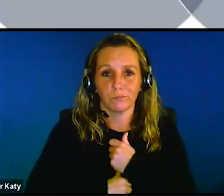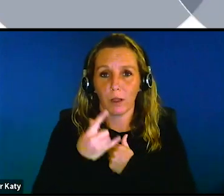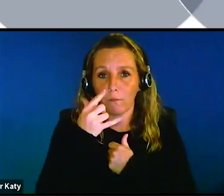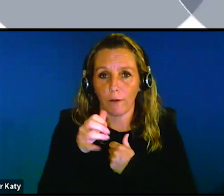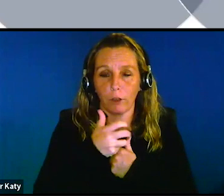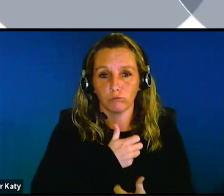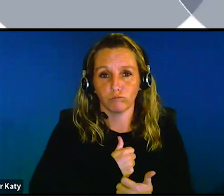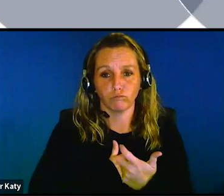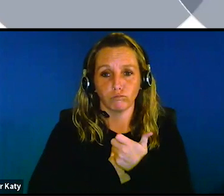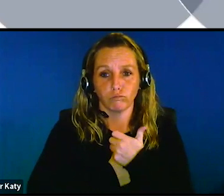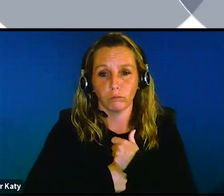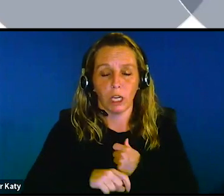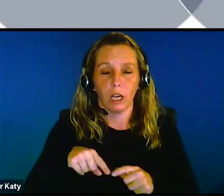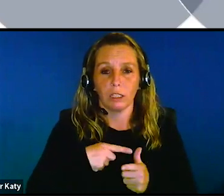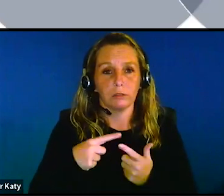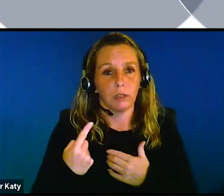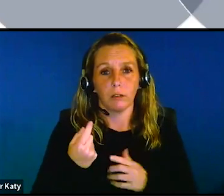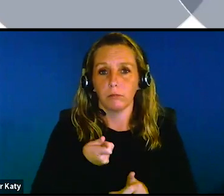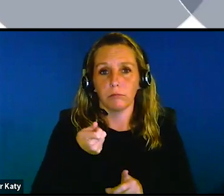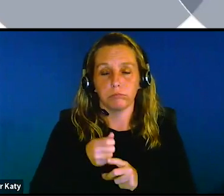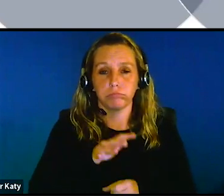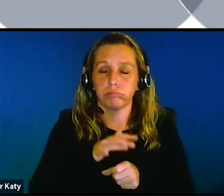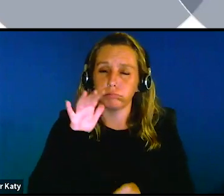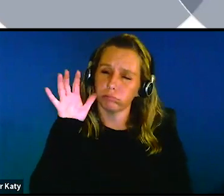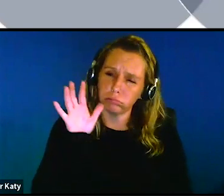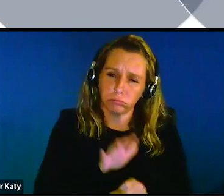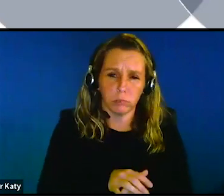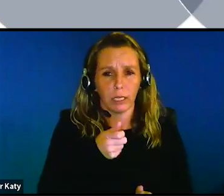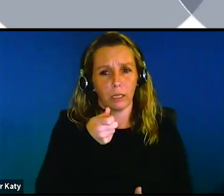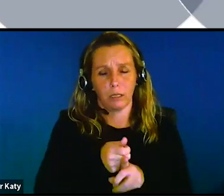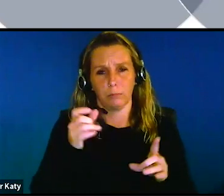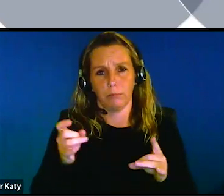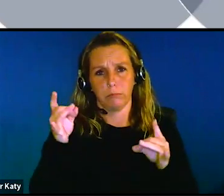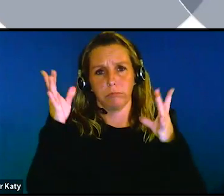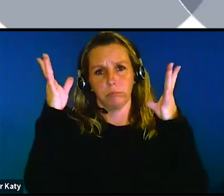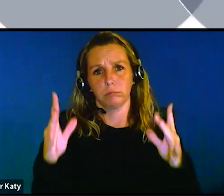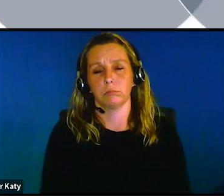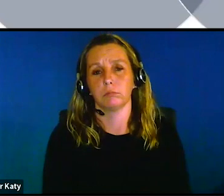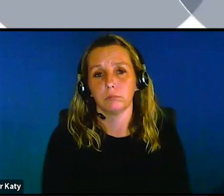until it explodes into a crisis.